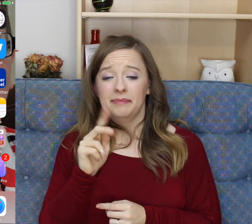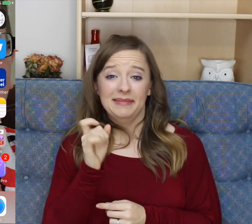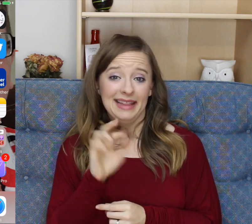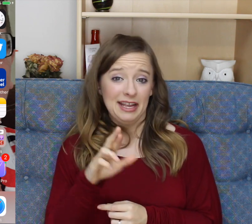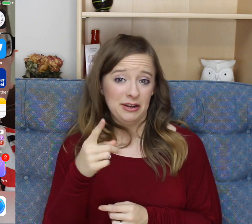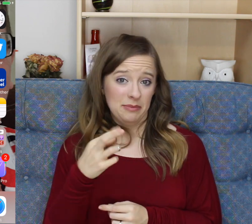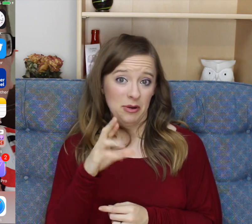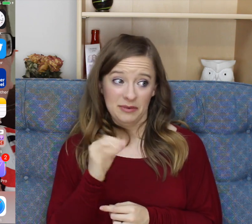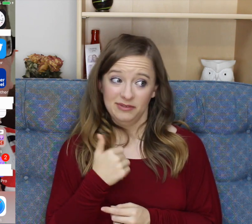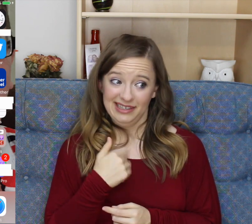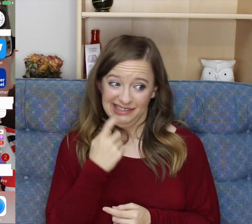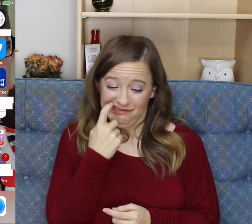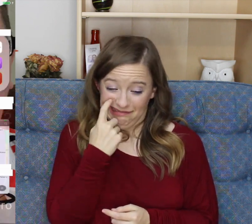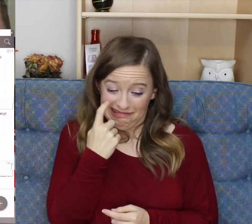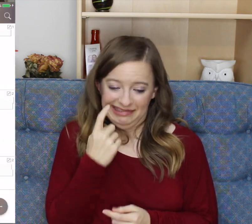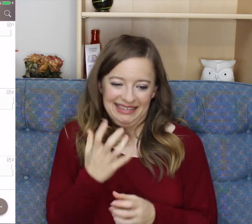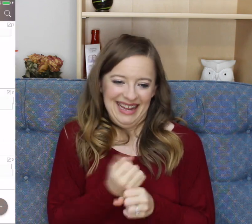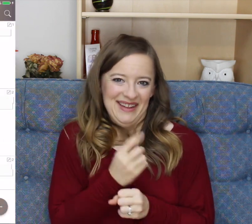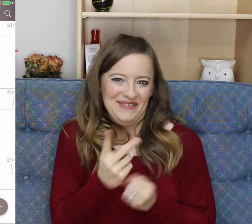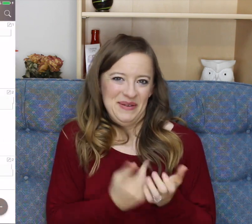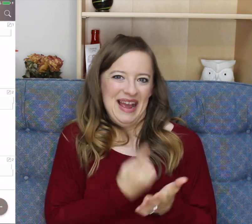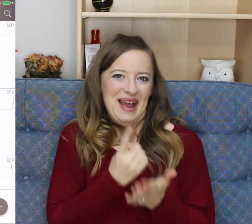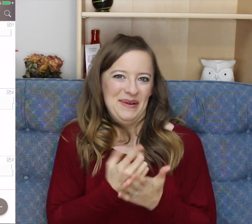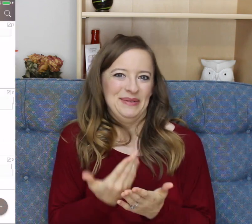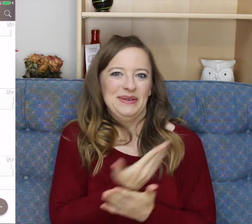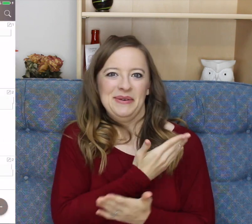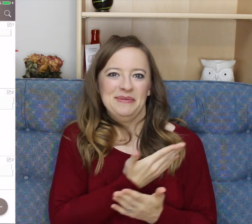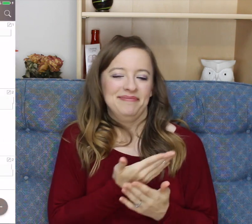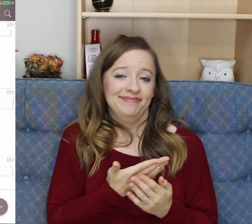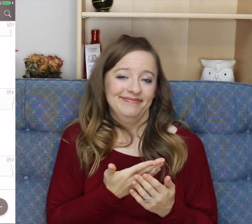and then Planner Pro which I physically just got probably a few hours ago.